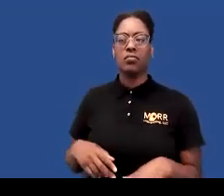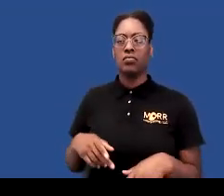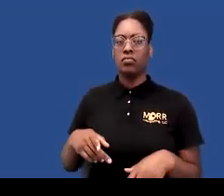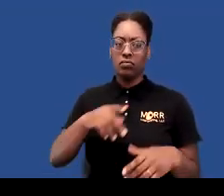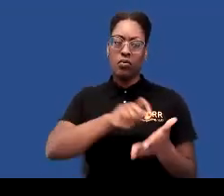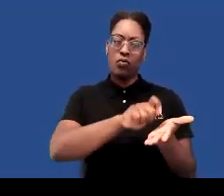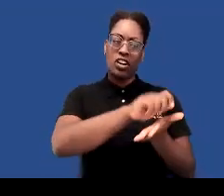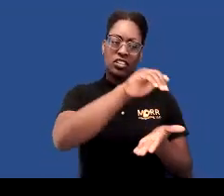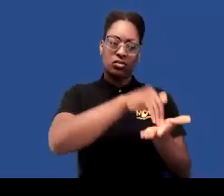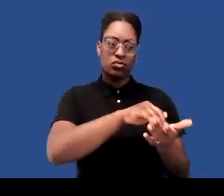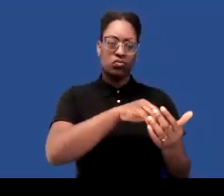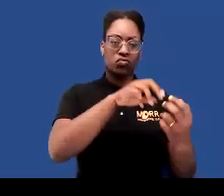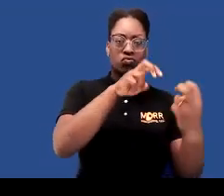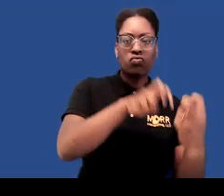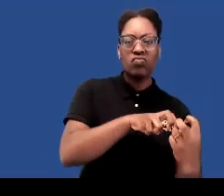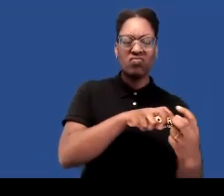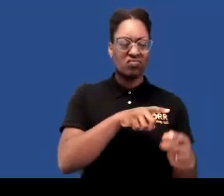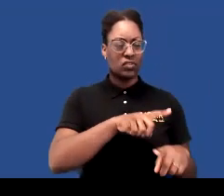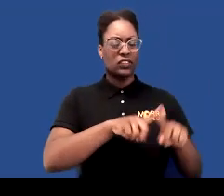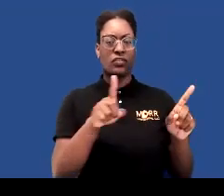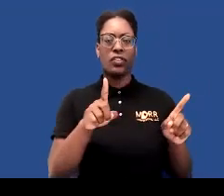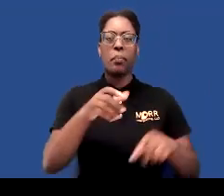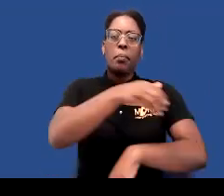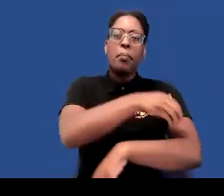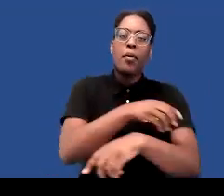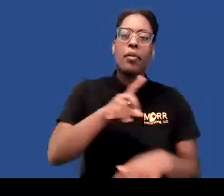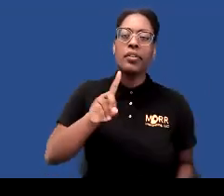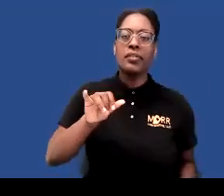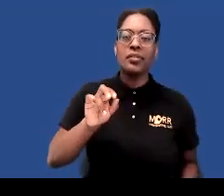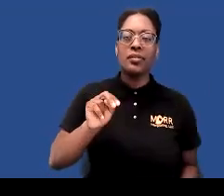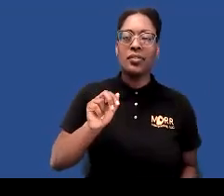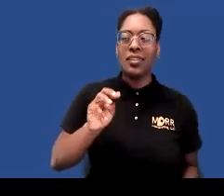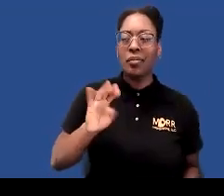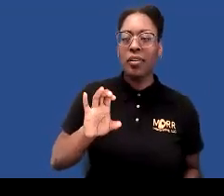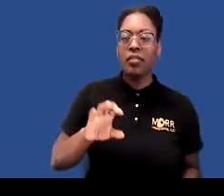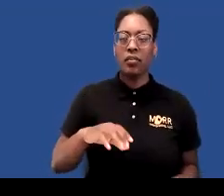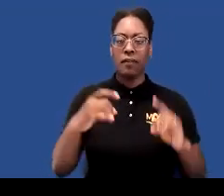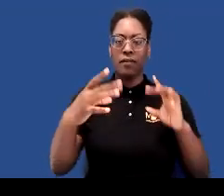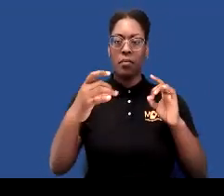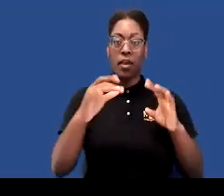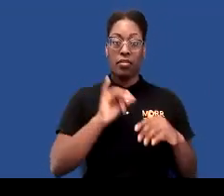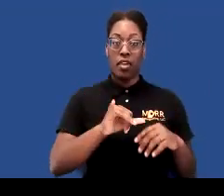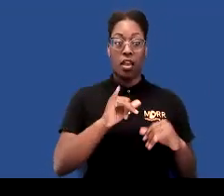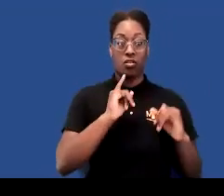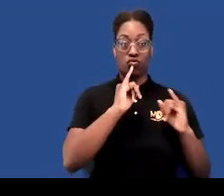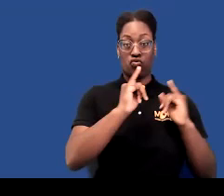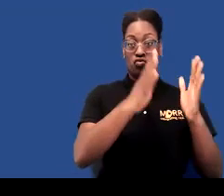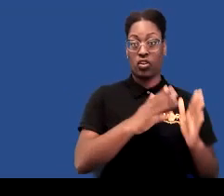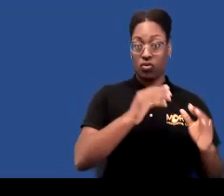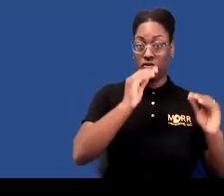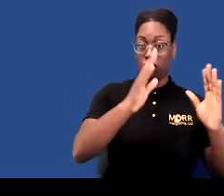That is, there's a different power dynamic in the feedback an instructor gives versus the feedback a tutor might give. So even if a strategy works well